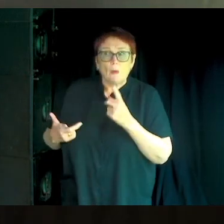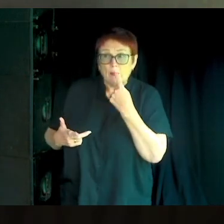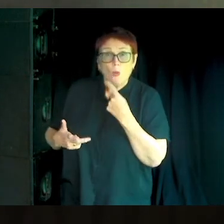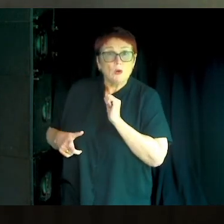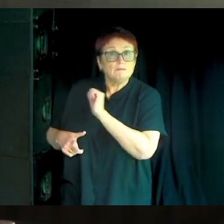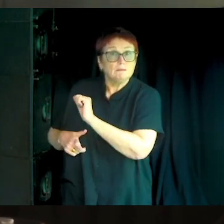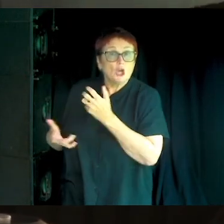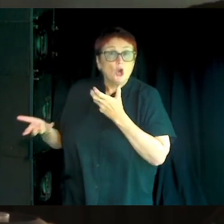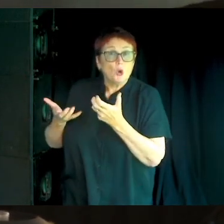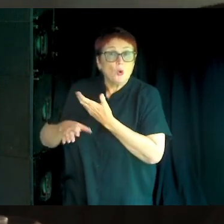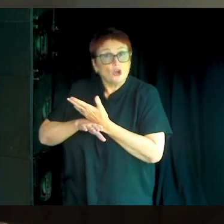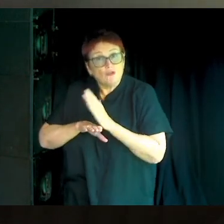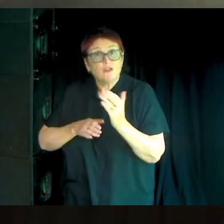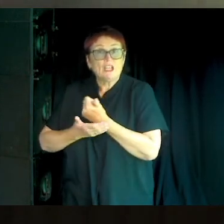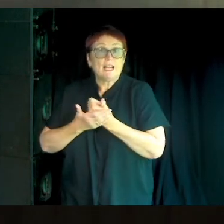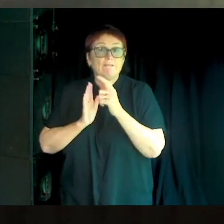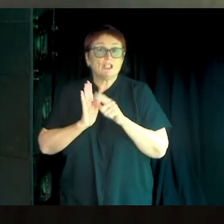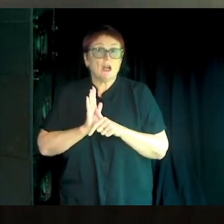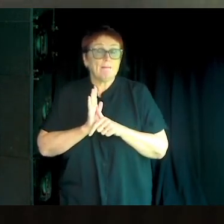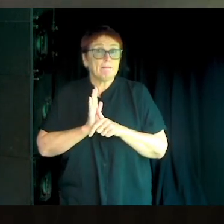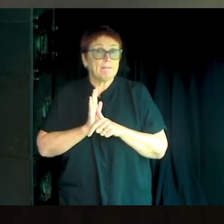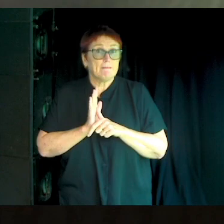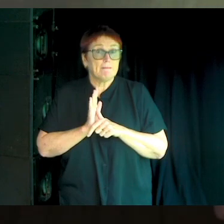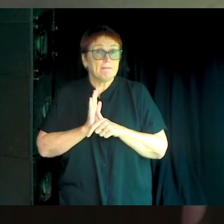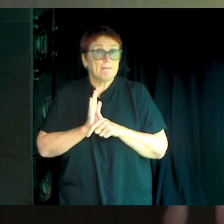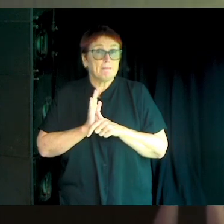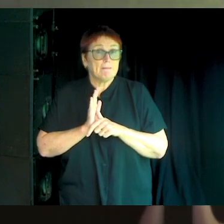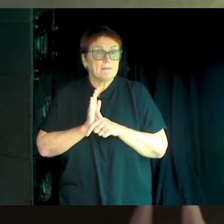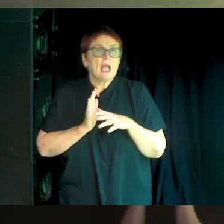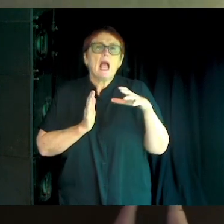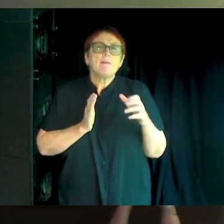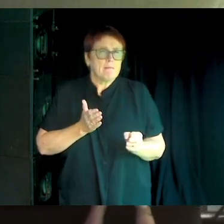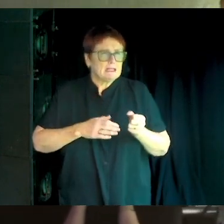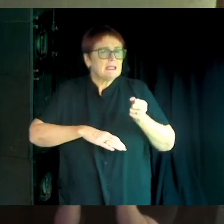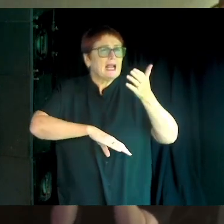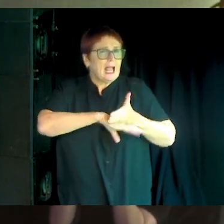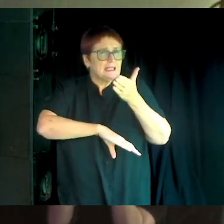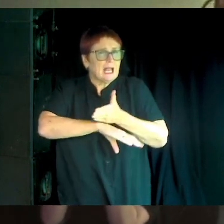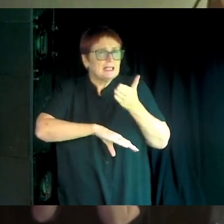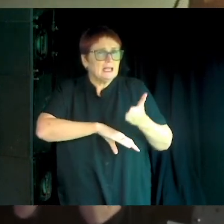it fresh every time you have to you have to um cut it freshly i normally show it to my customer just